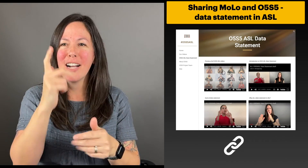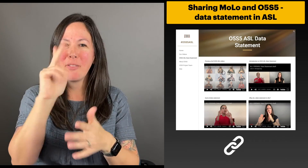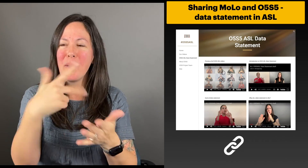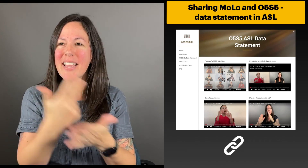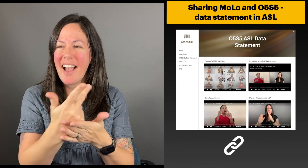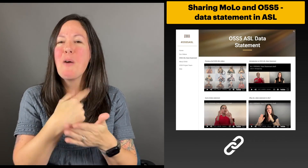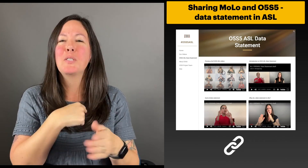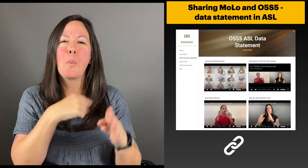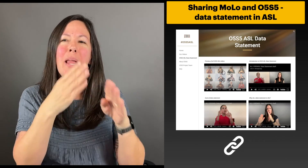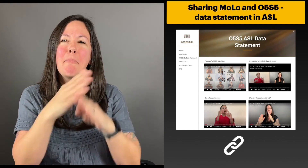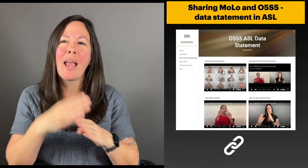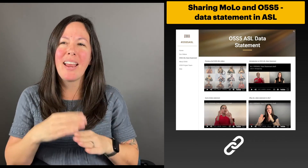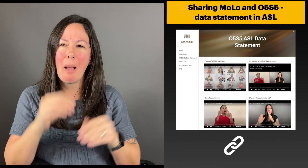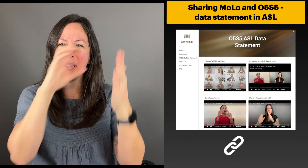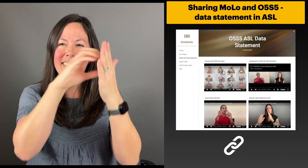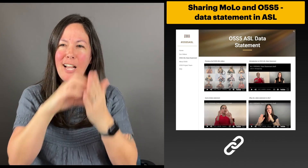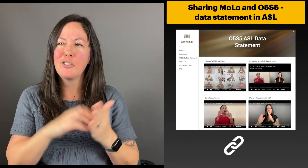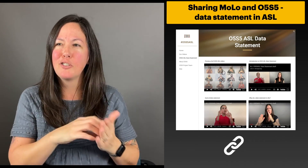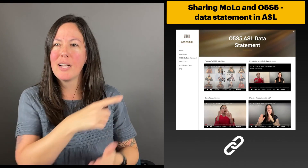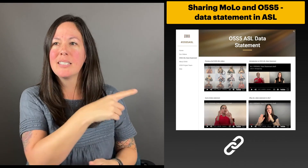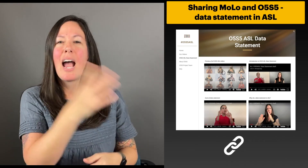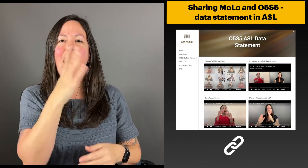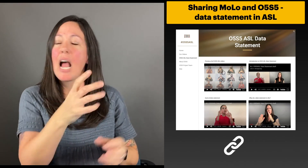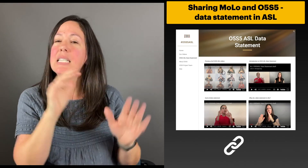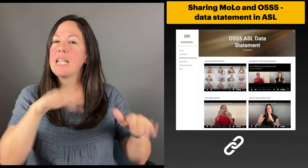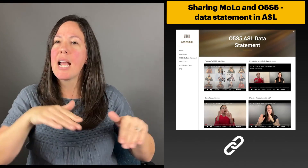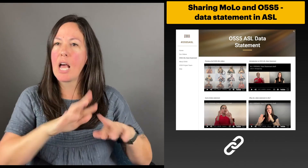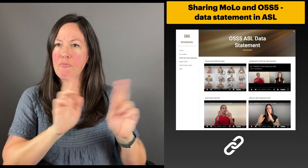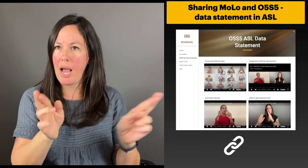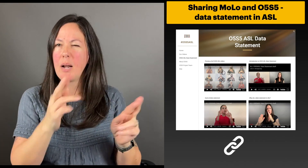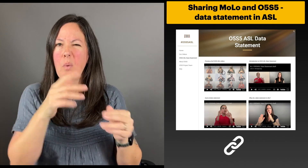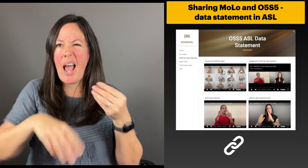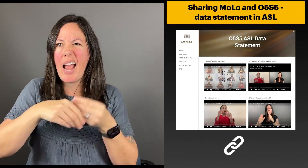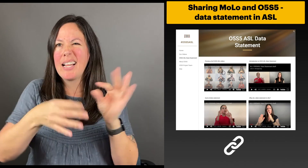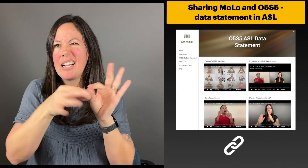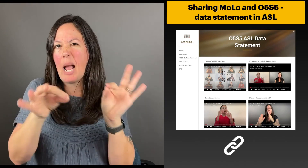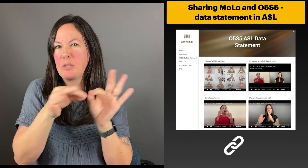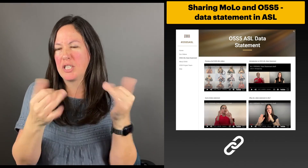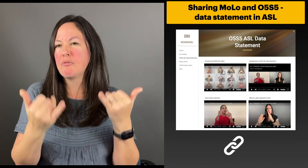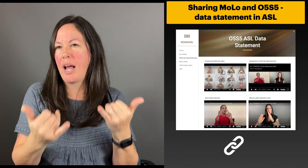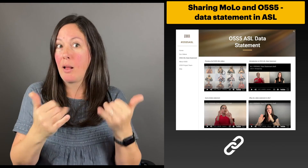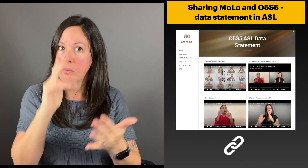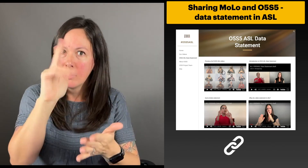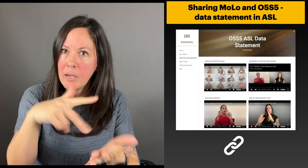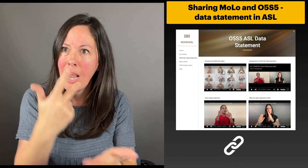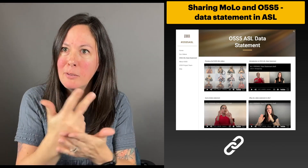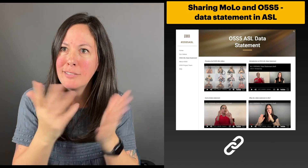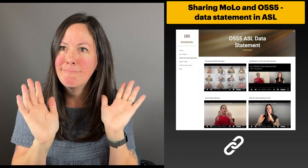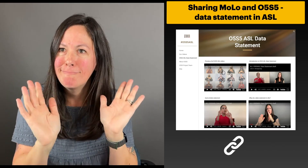would be 30 minutes or so but it's actually ends up being three hours of video of doing all of those statements